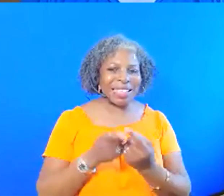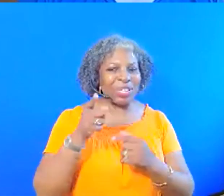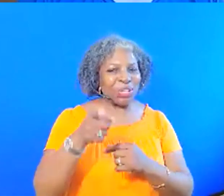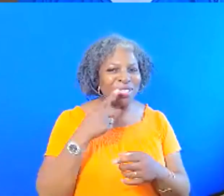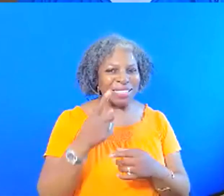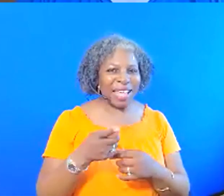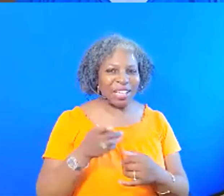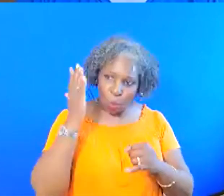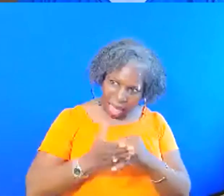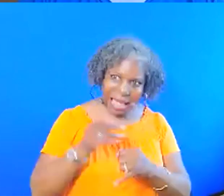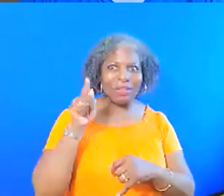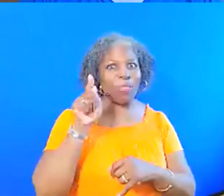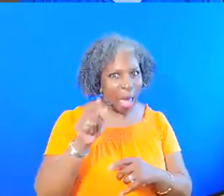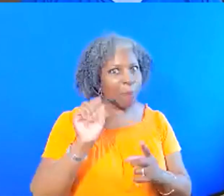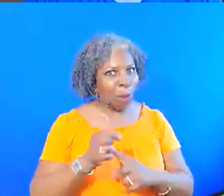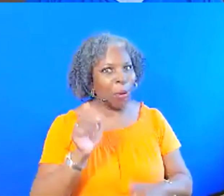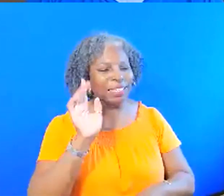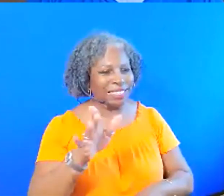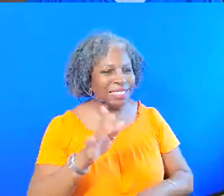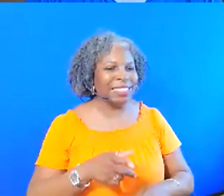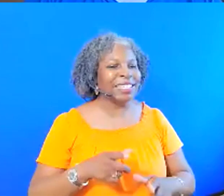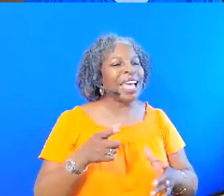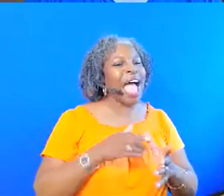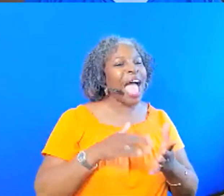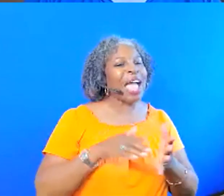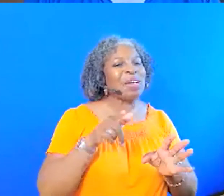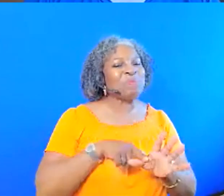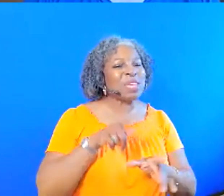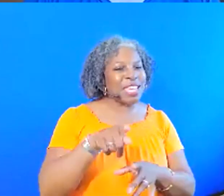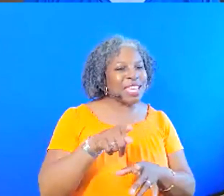Amy, would you be able to quickly answer it? >> AMY: Oh, good. Now I have to have something